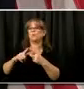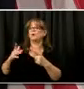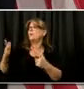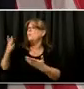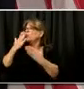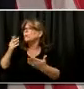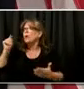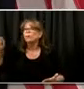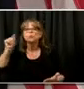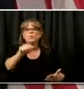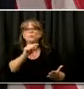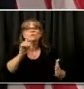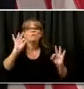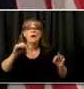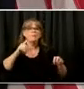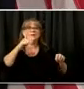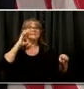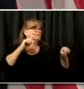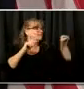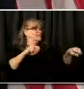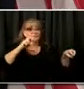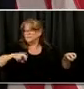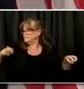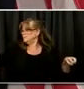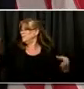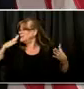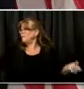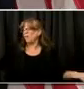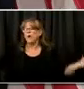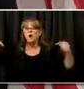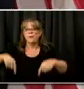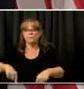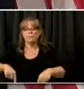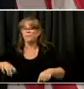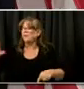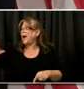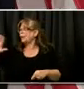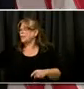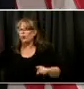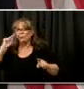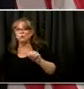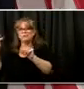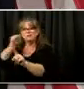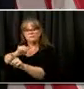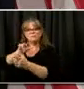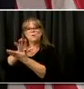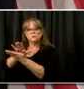on a very important issue that we've got to get right we cannot let our children's future